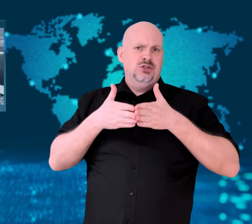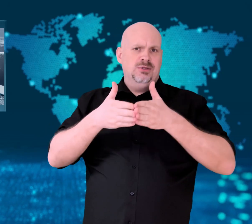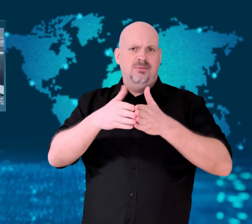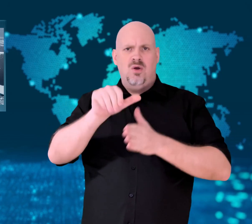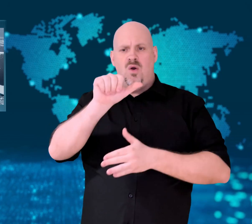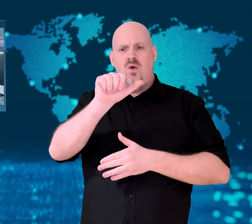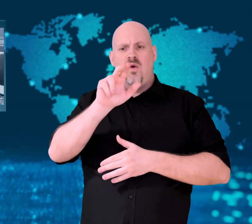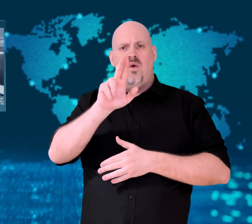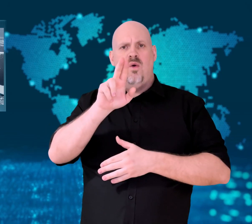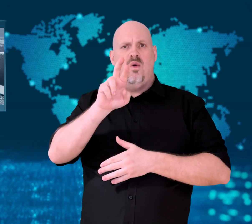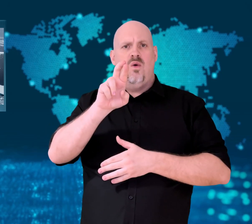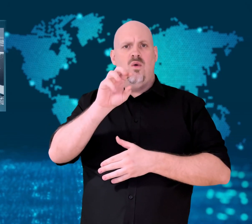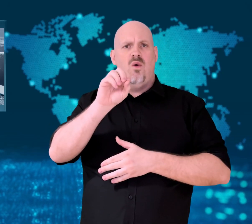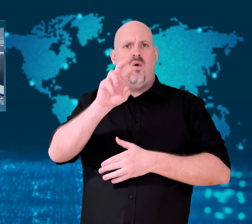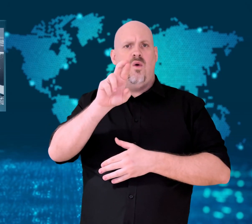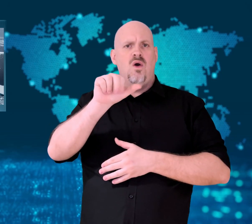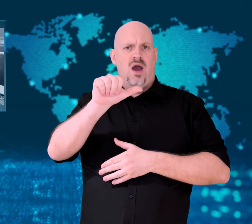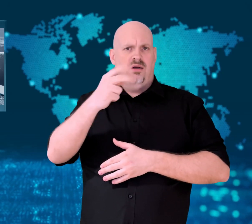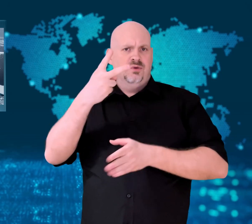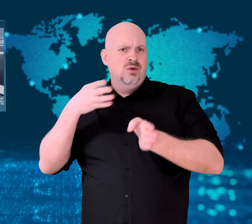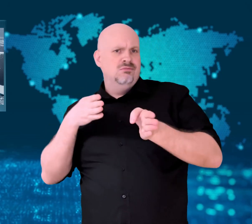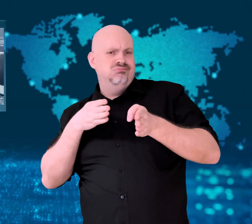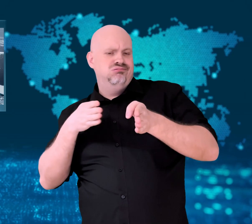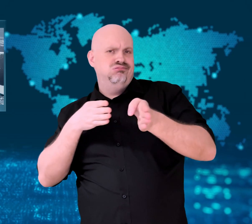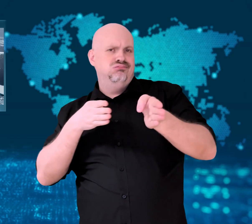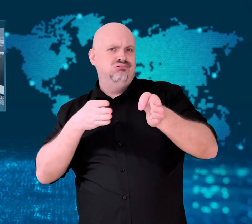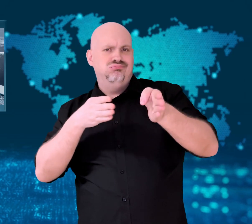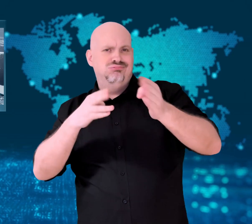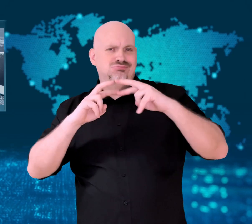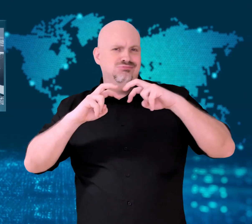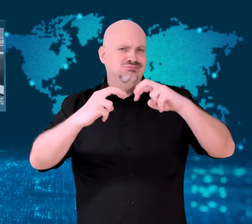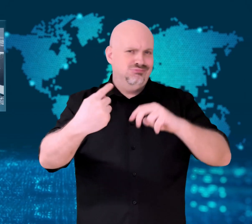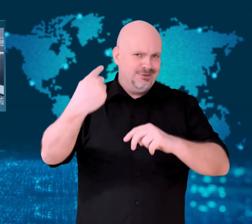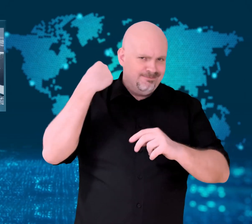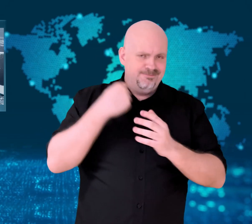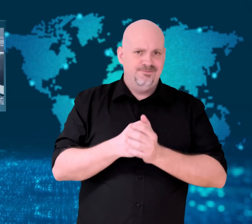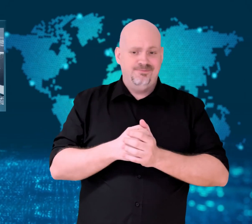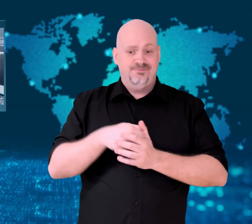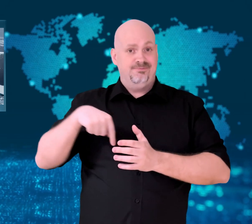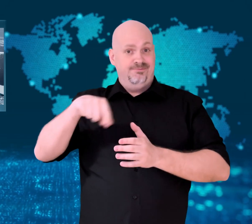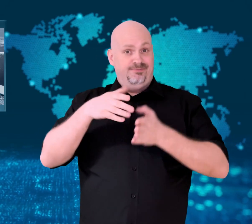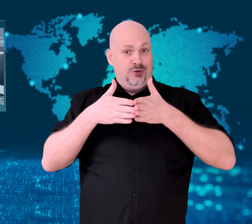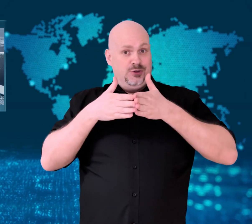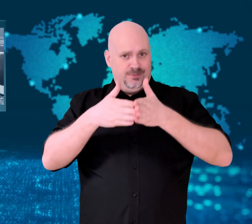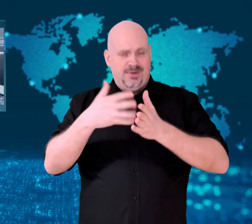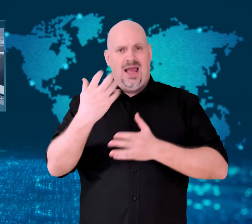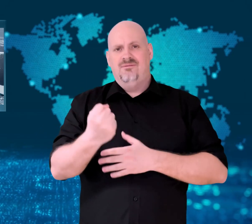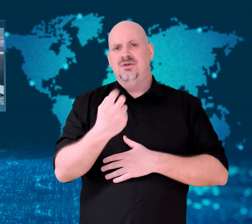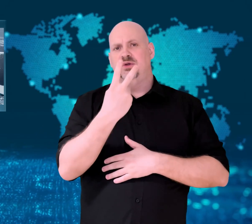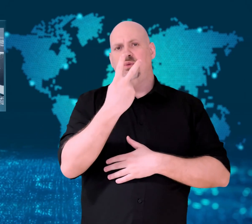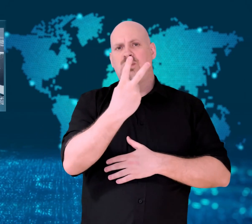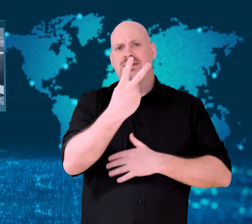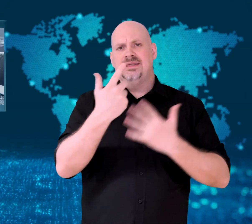The boats were exploring two different routes when the